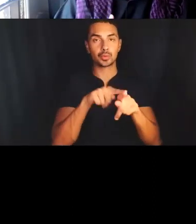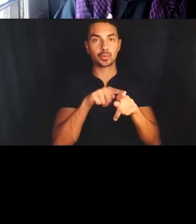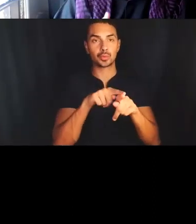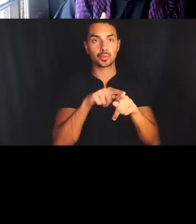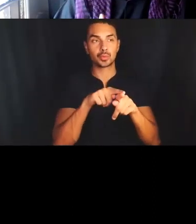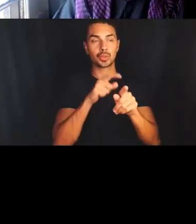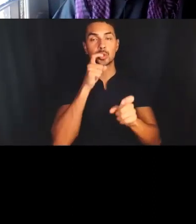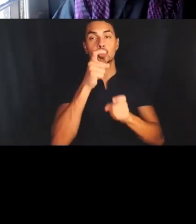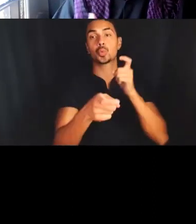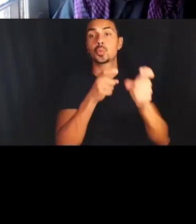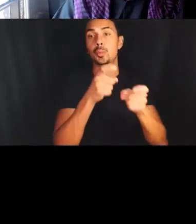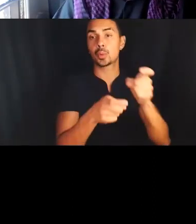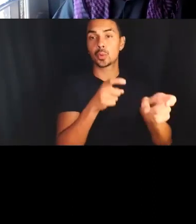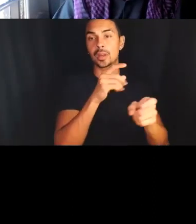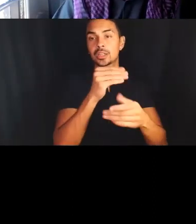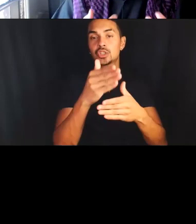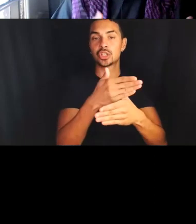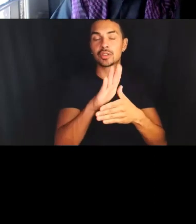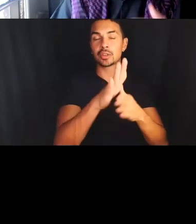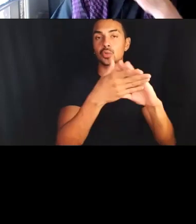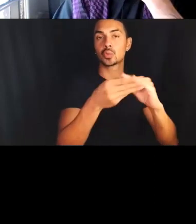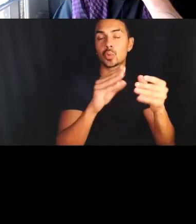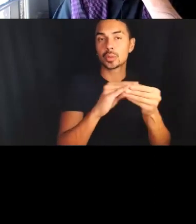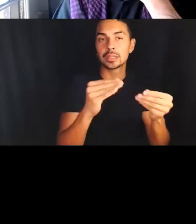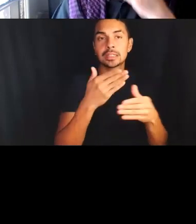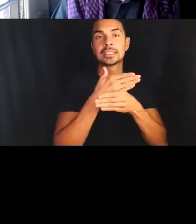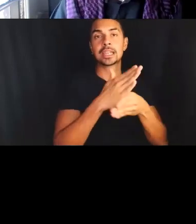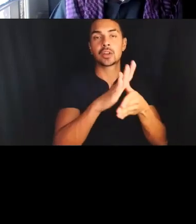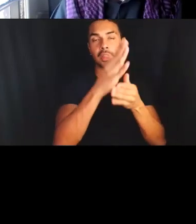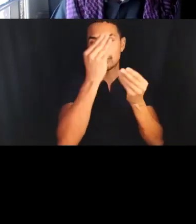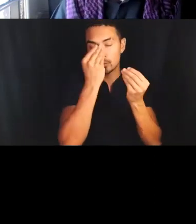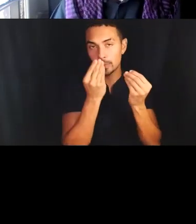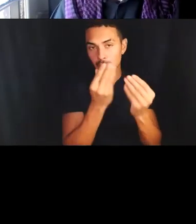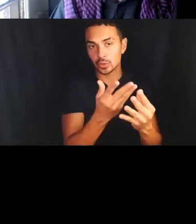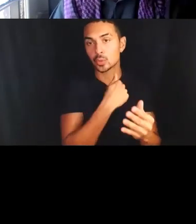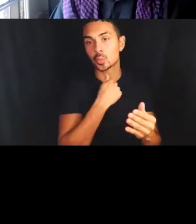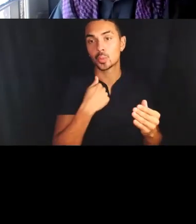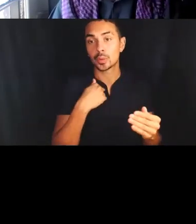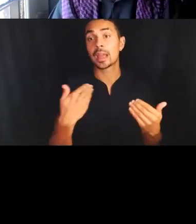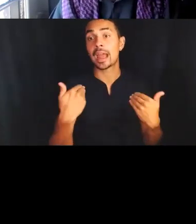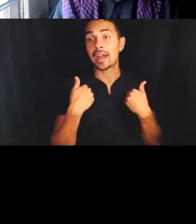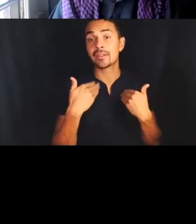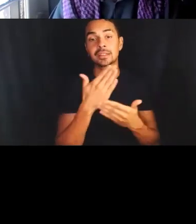to sharing their stories, sharing their information. So we do have some surveys that have been open